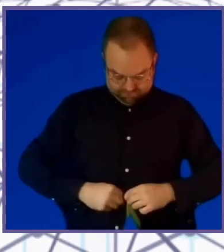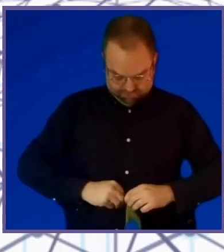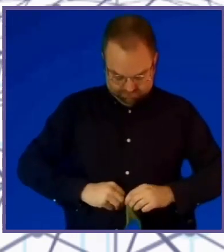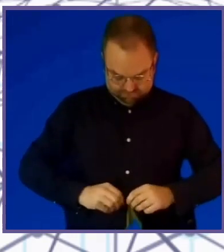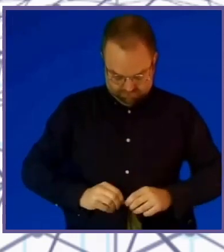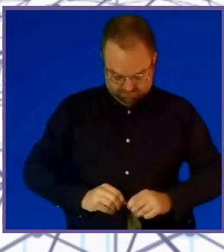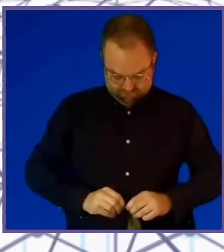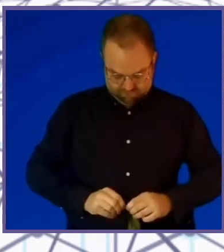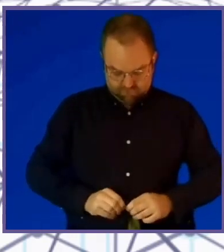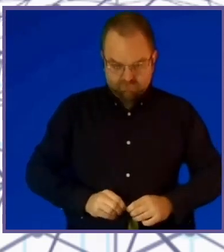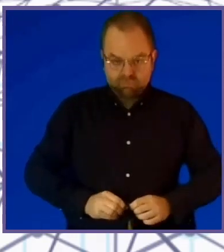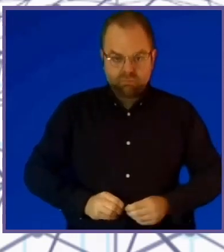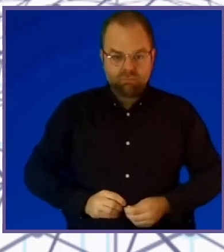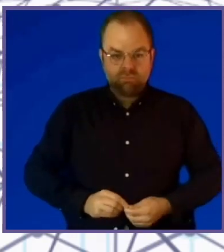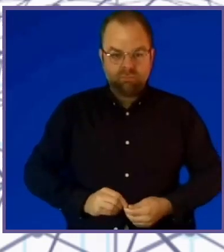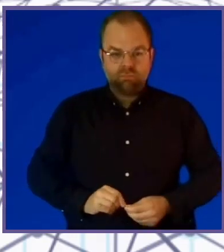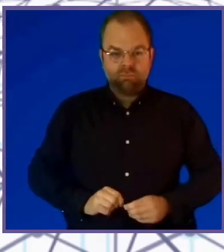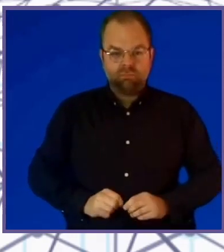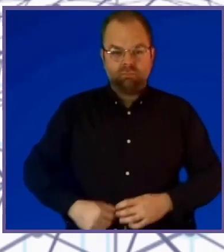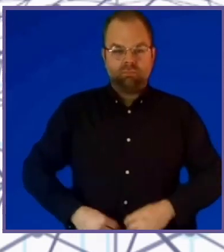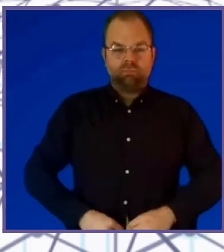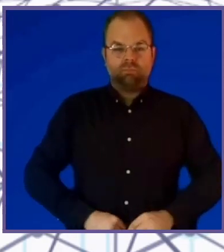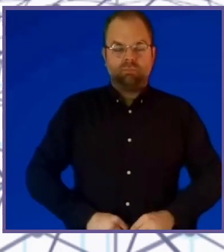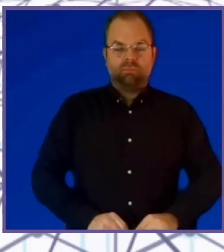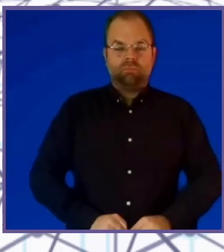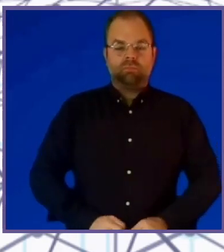I can feel the pain they are enduring.